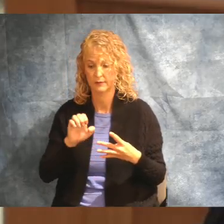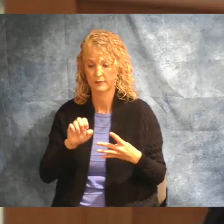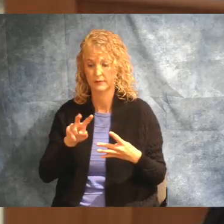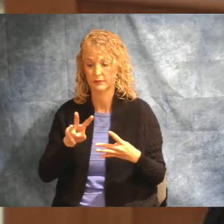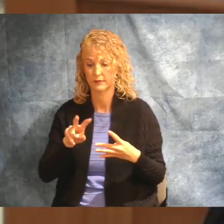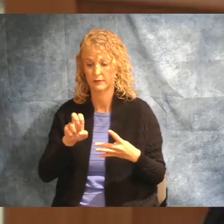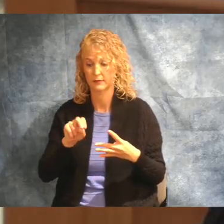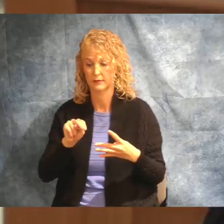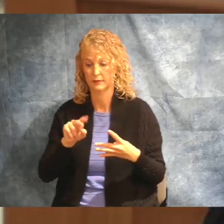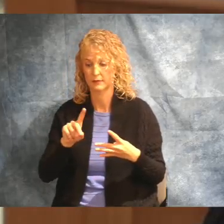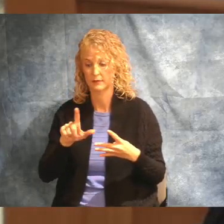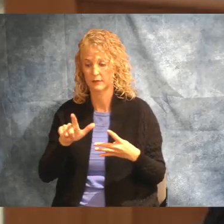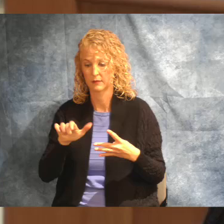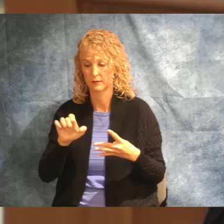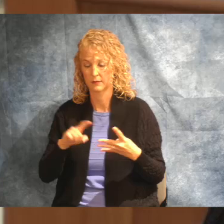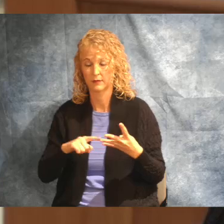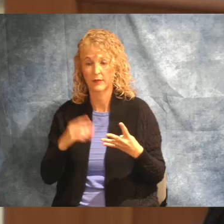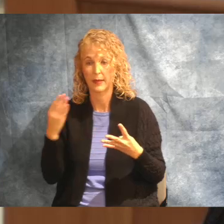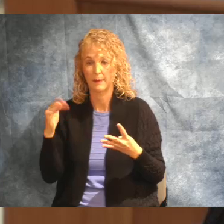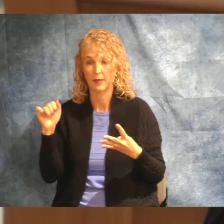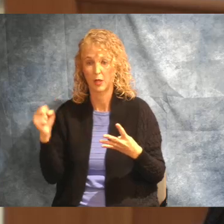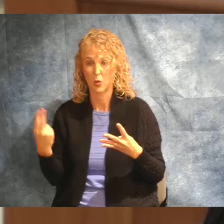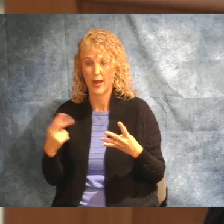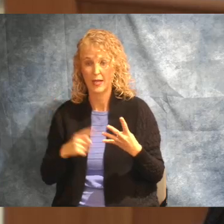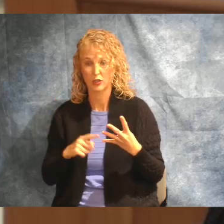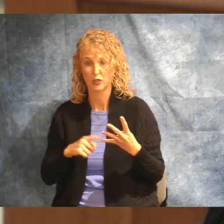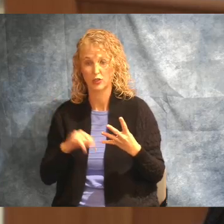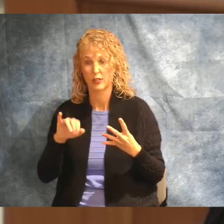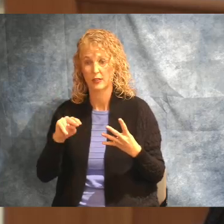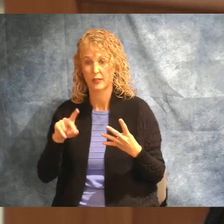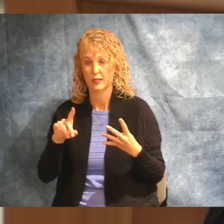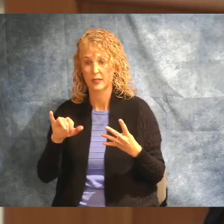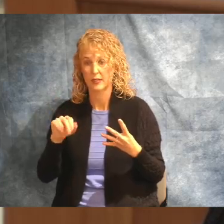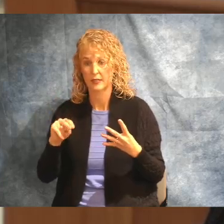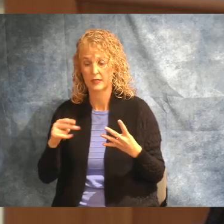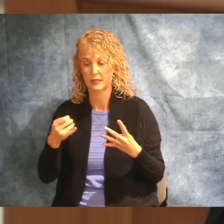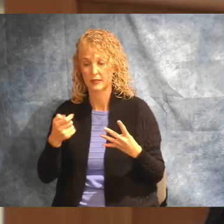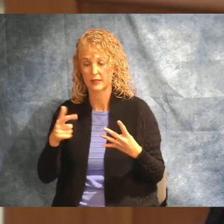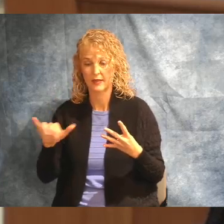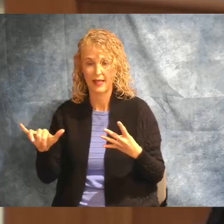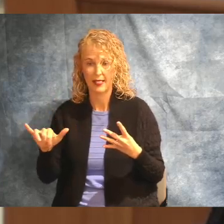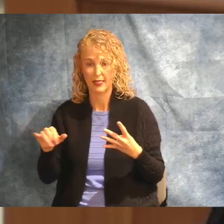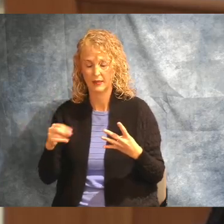do not participate, Blue Ash, and Indian Hill. Okay. And so businesses that were in Blue Ash and